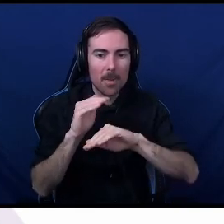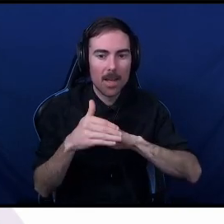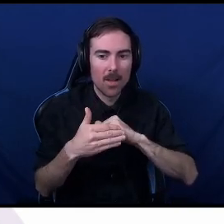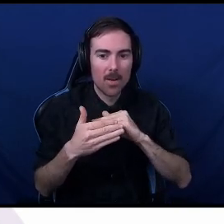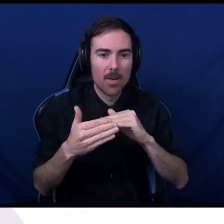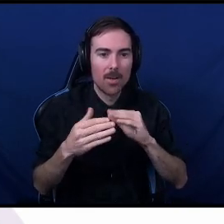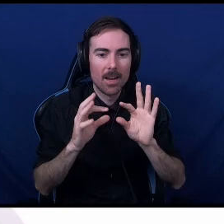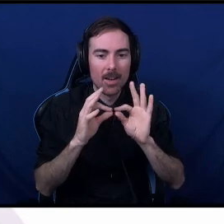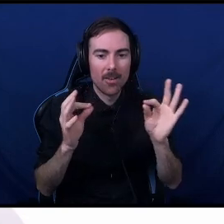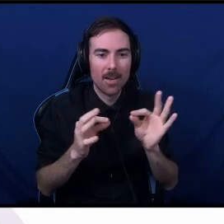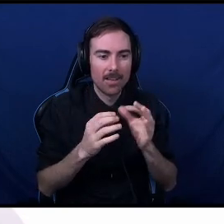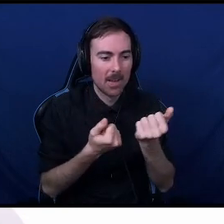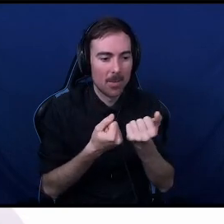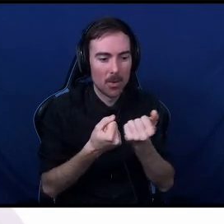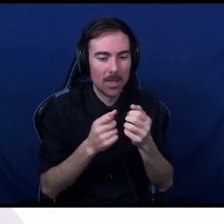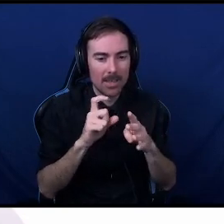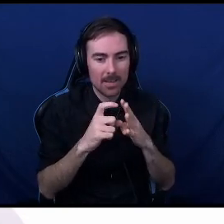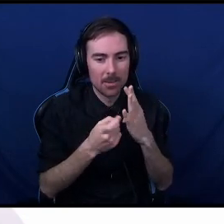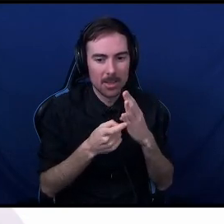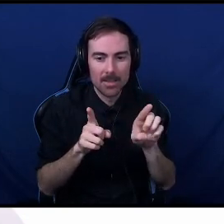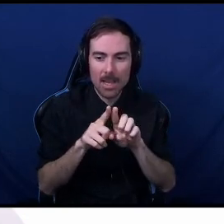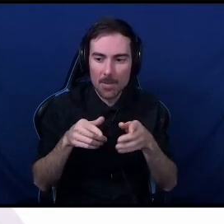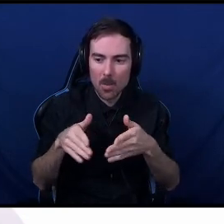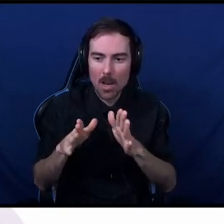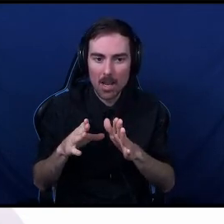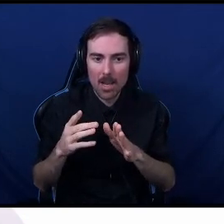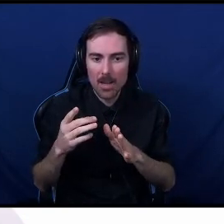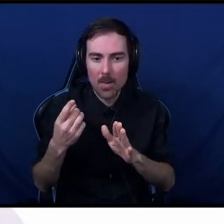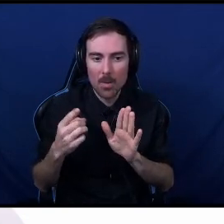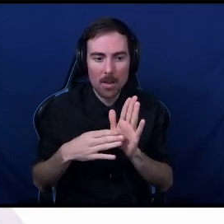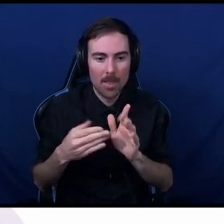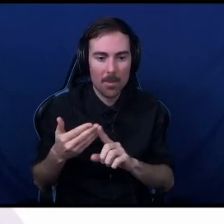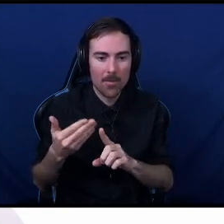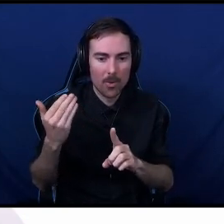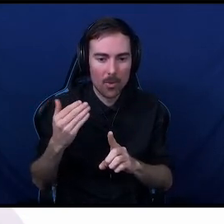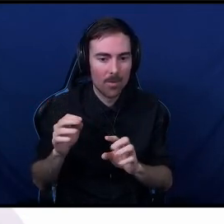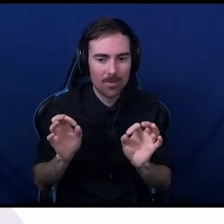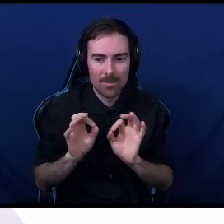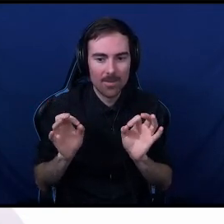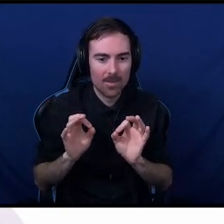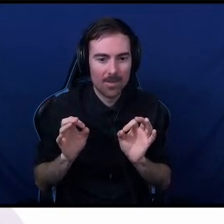disability the same way as the month before, nowhere near right. And I think that